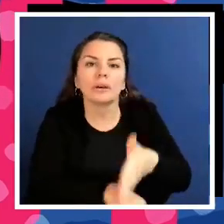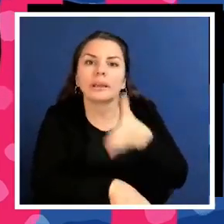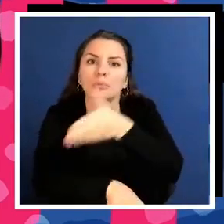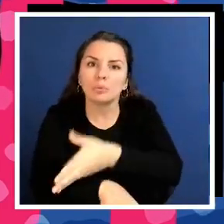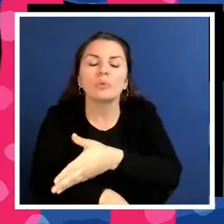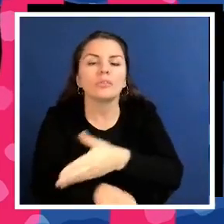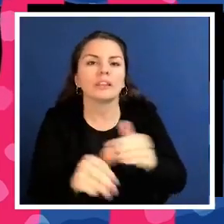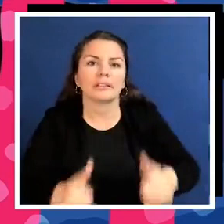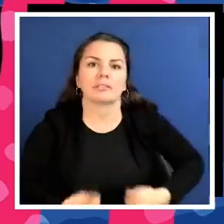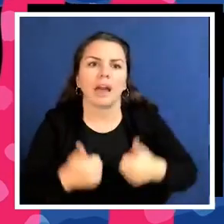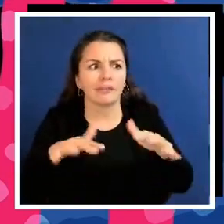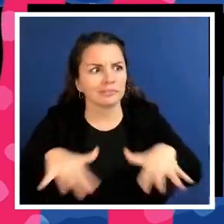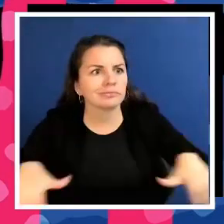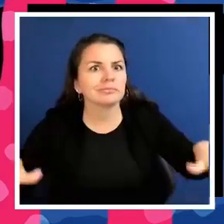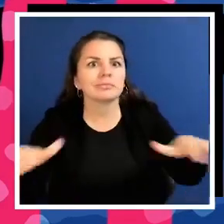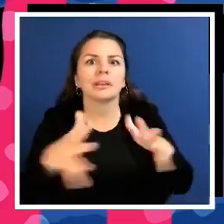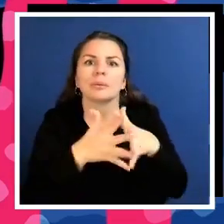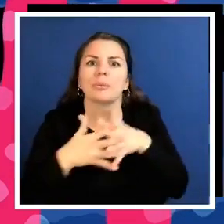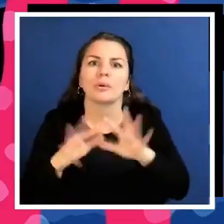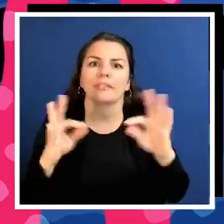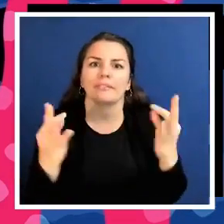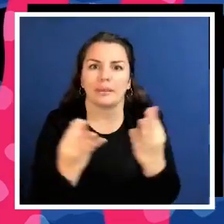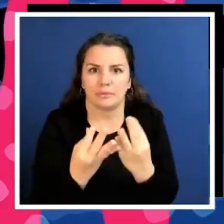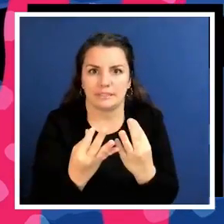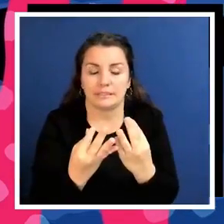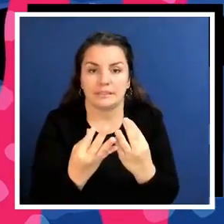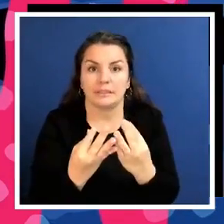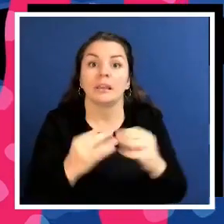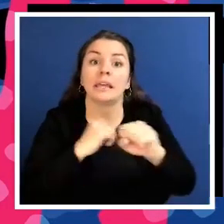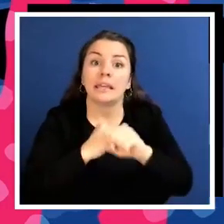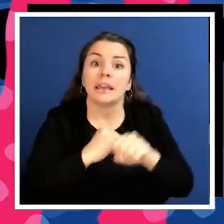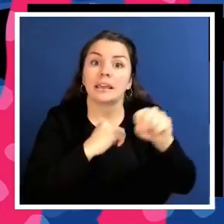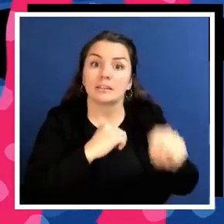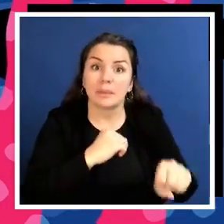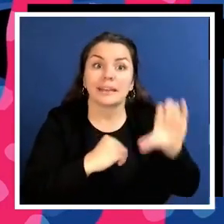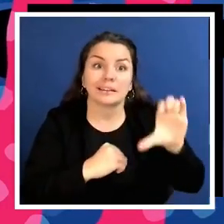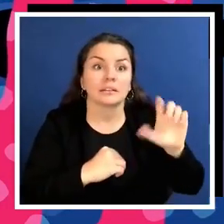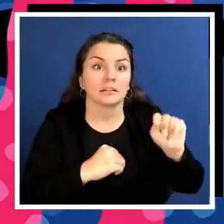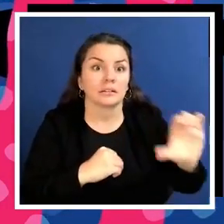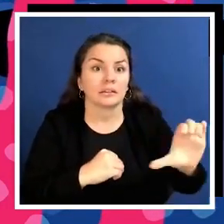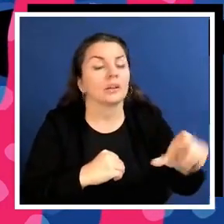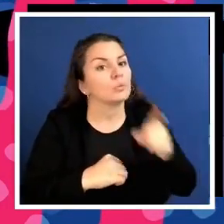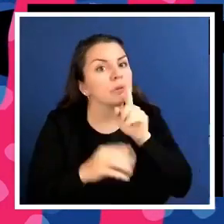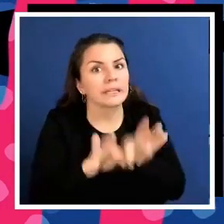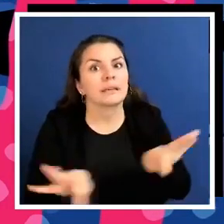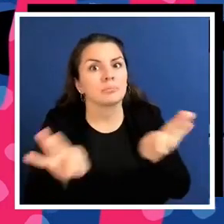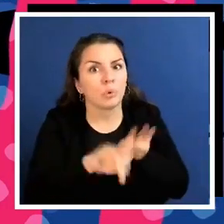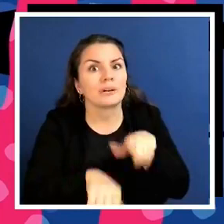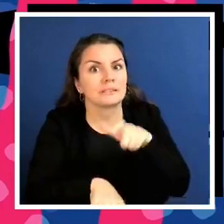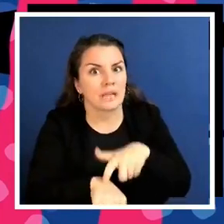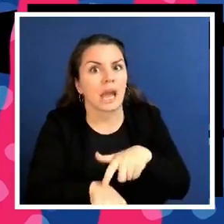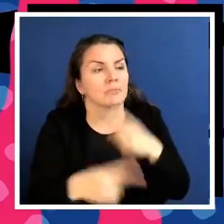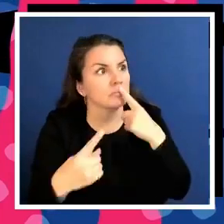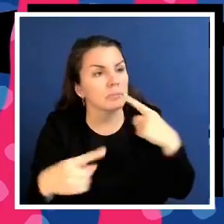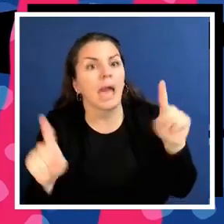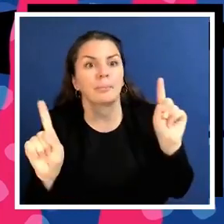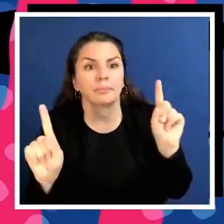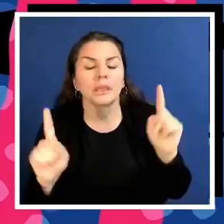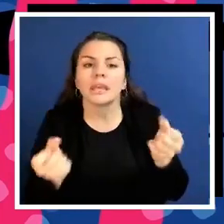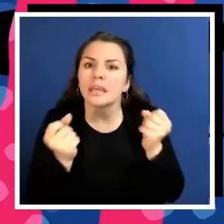OCCASION.